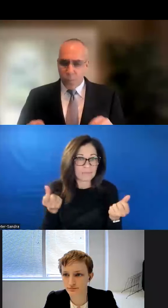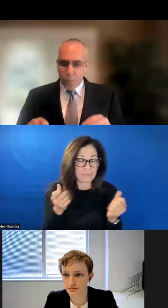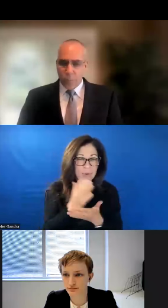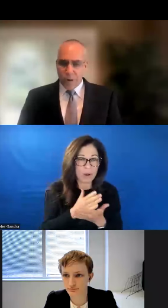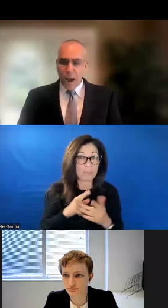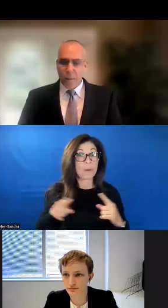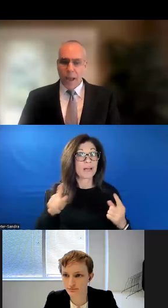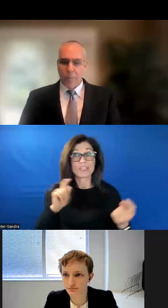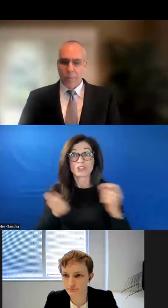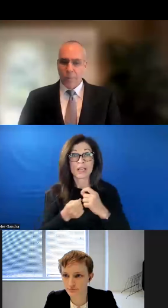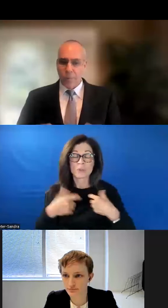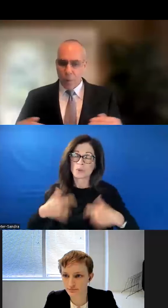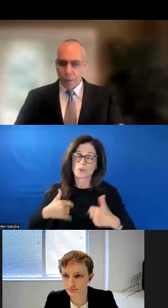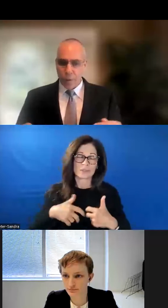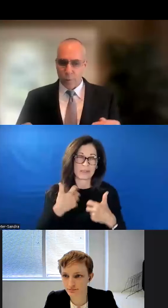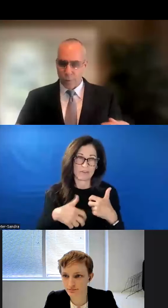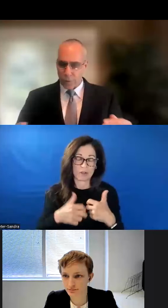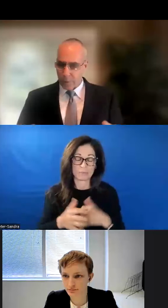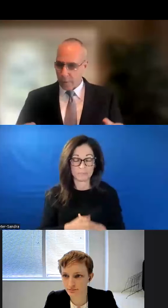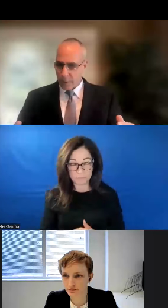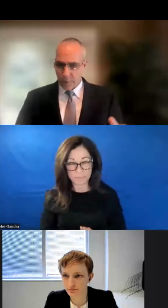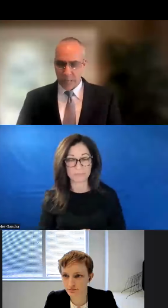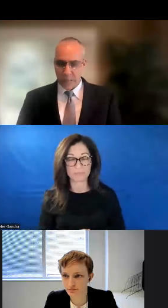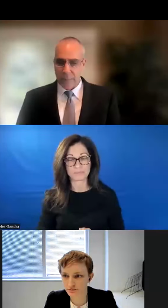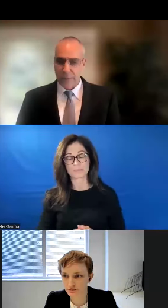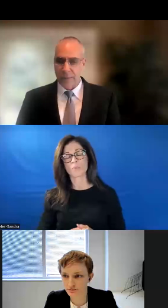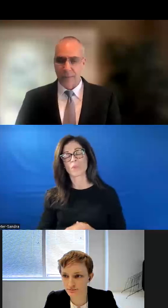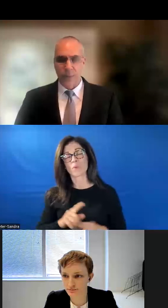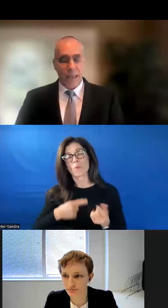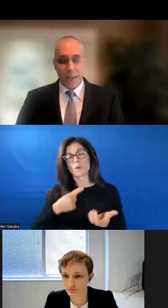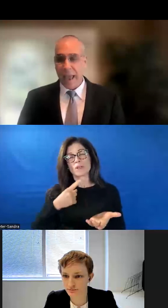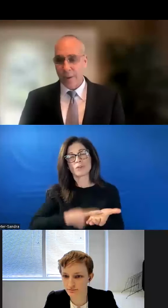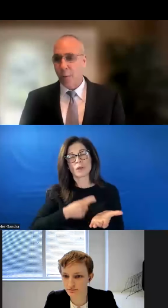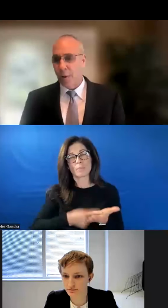WHEN WE TALK ABOUT REFORMING THOSE TYPES OF SYSTEMS, IT CAN GO